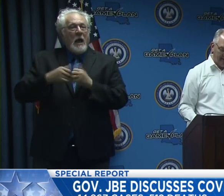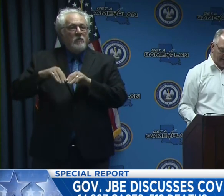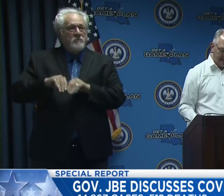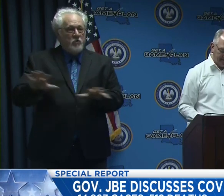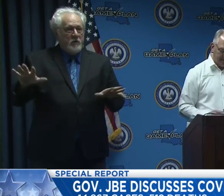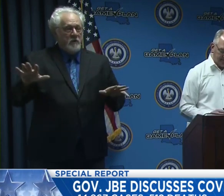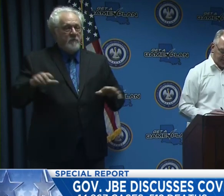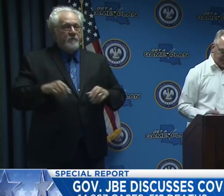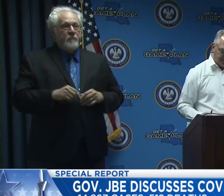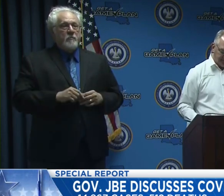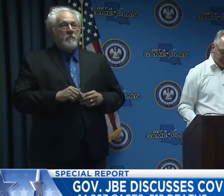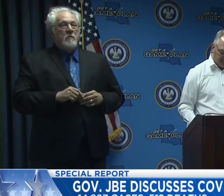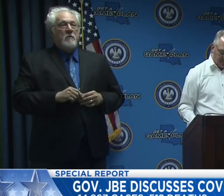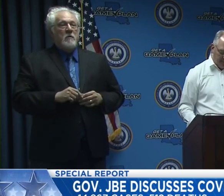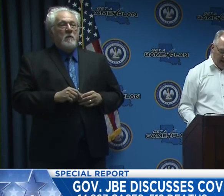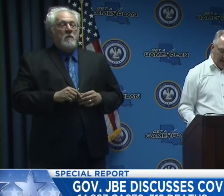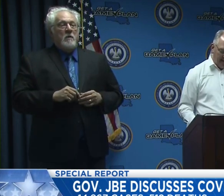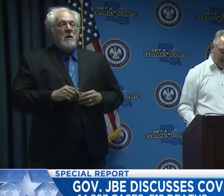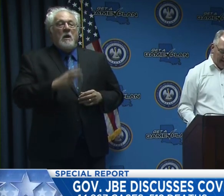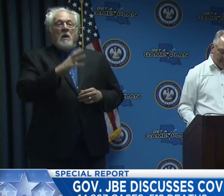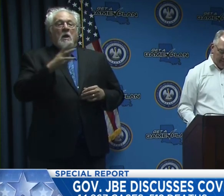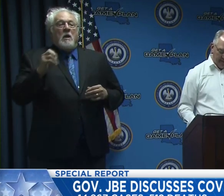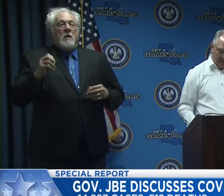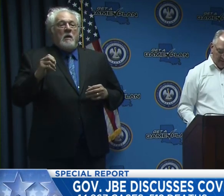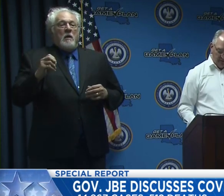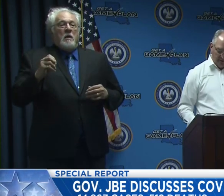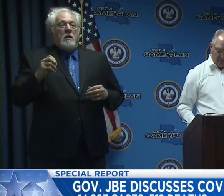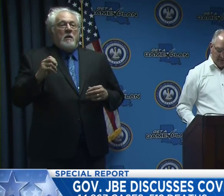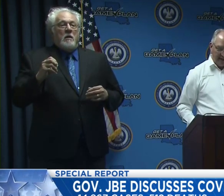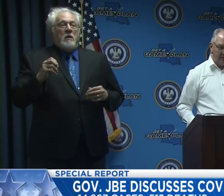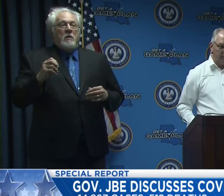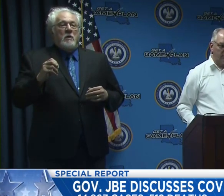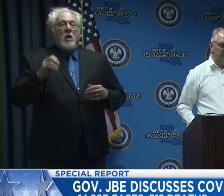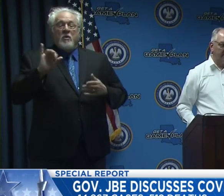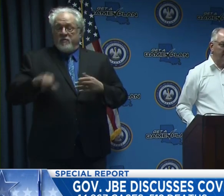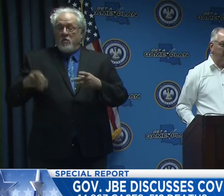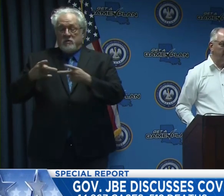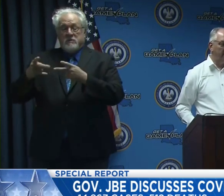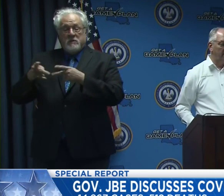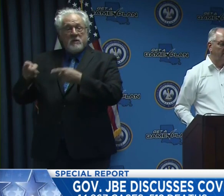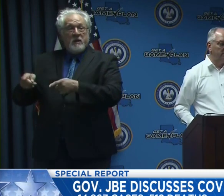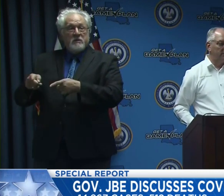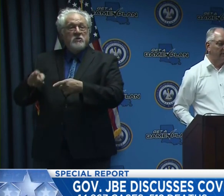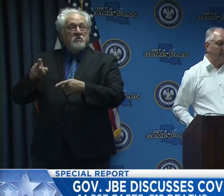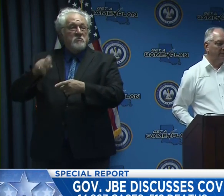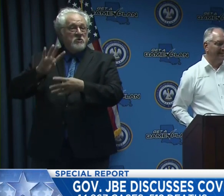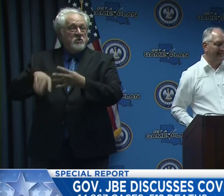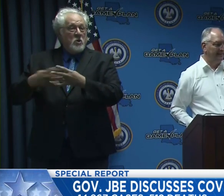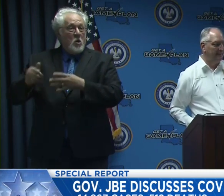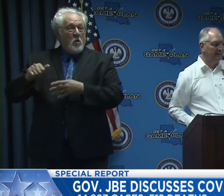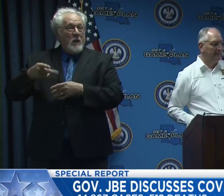ABILITY TO REALLY RAMP UP OUR TESTING AND TO KNOW MORE ABOUT THE DISEASES IN LOUISIANA AND